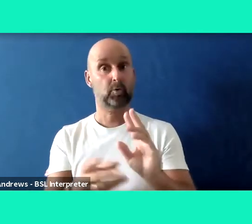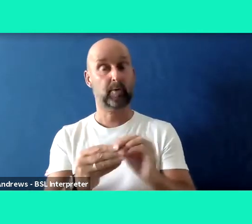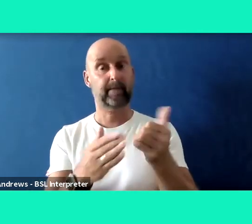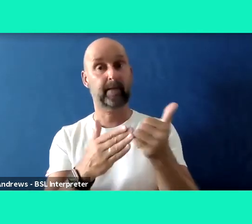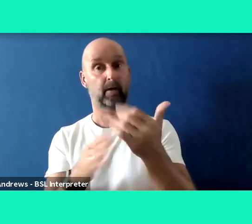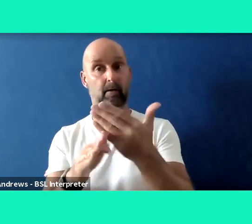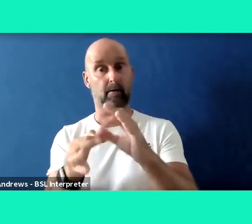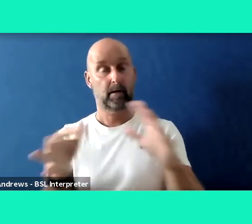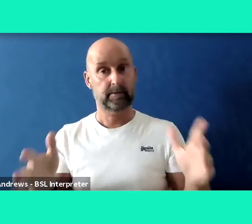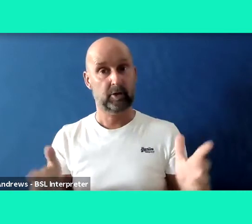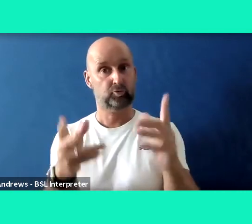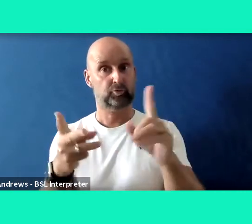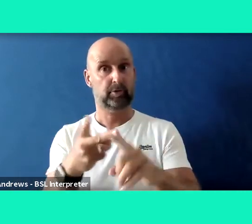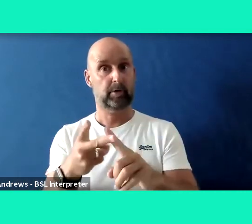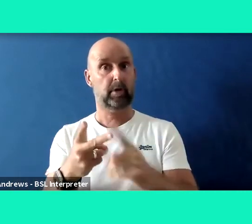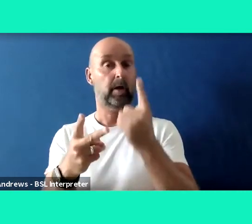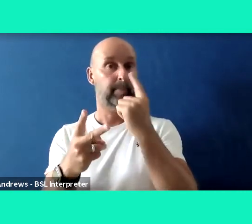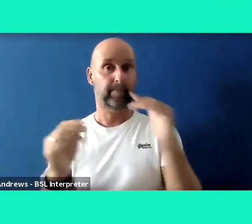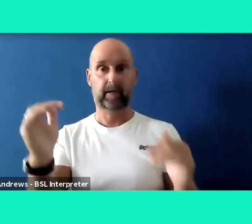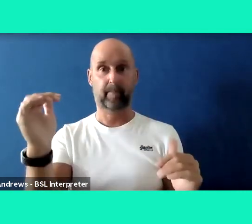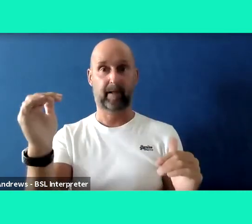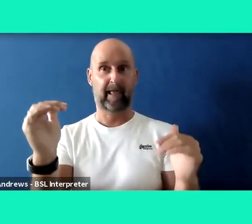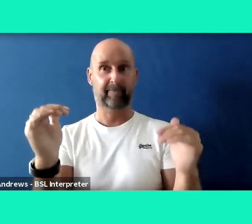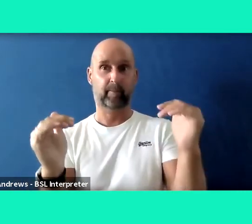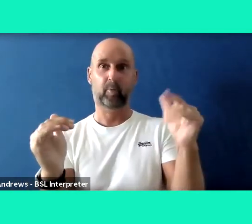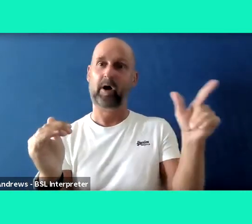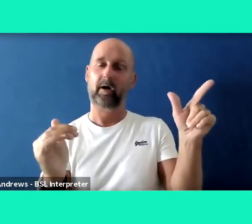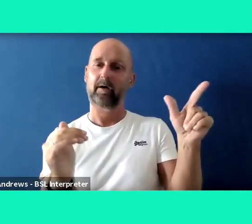that the potential for “levelling up “, as the Conservative Party has us speak,